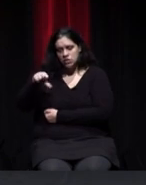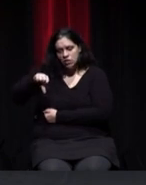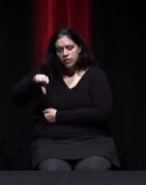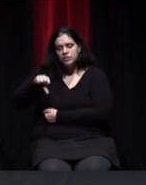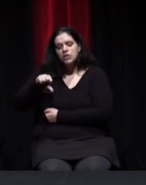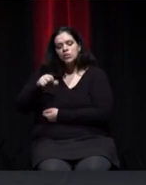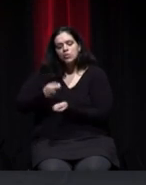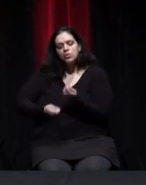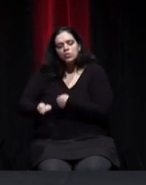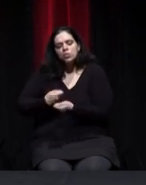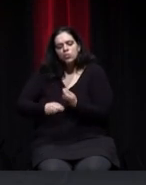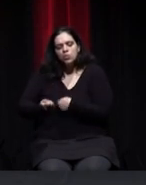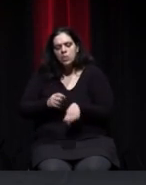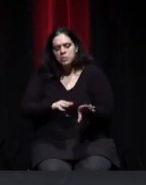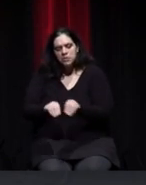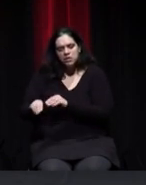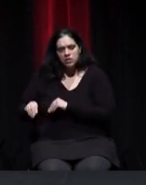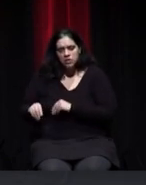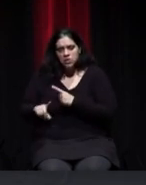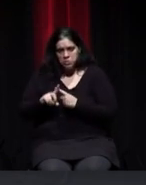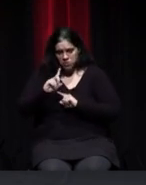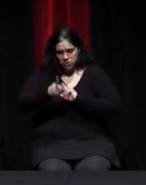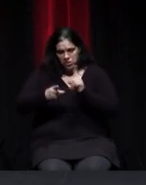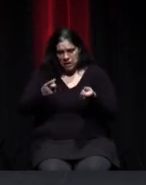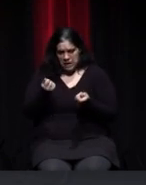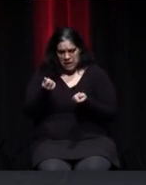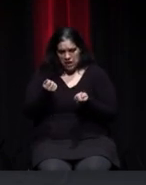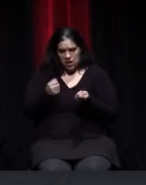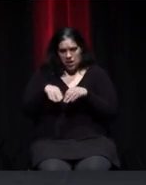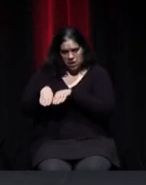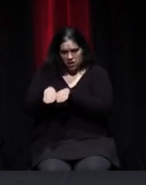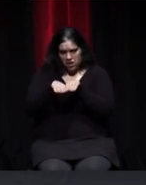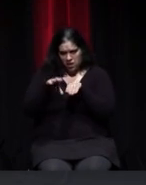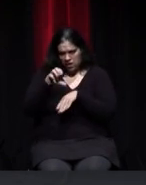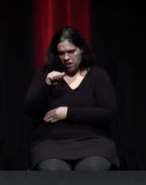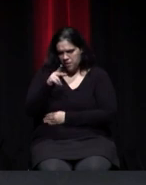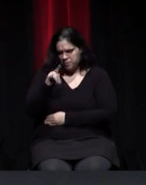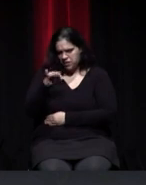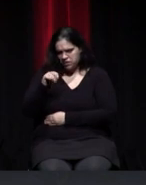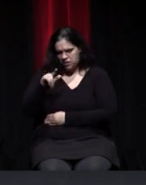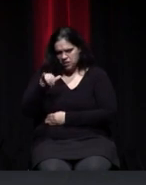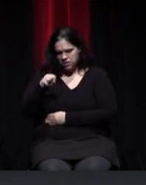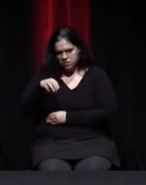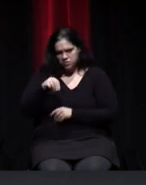in an attempt to name this capitalism, which is not content with workforce exploitation.